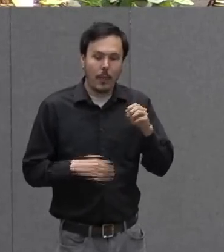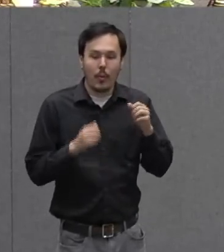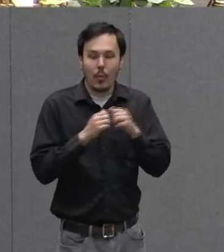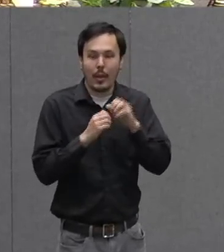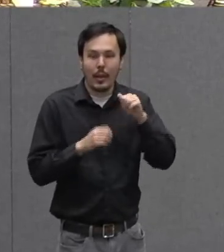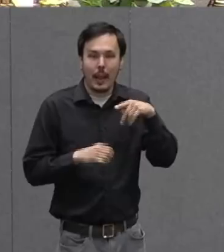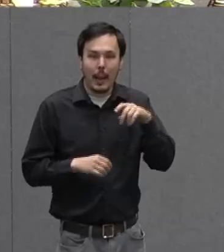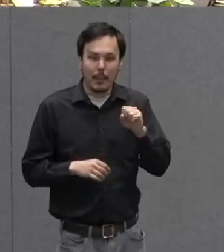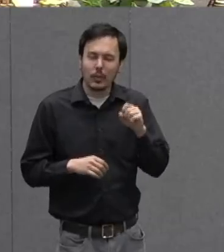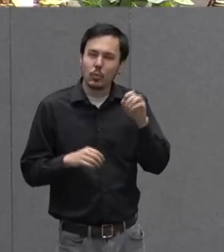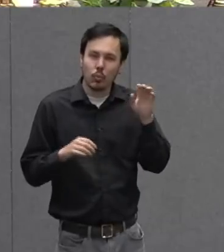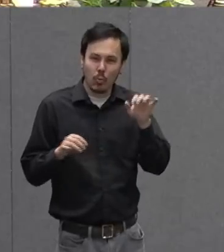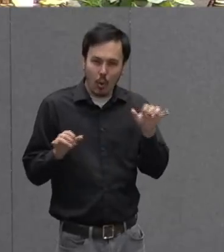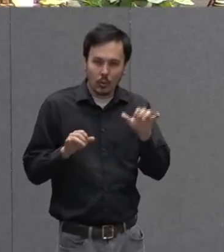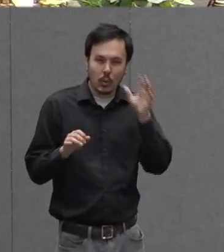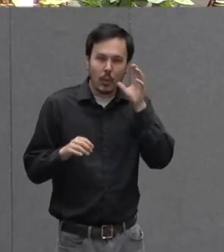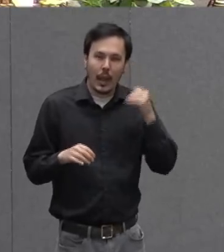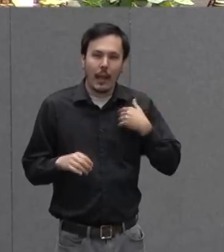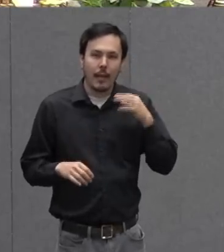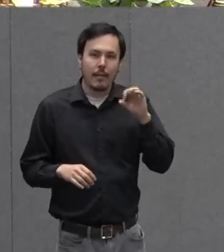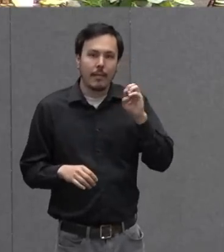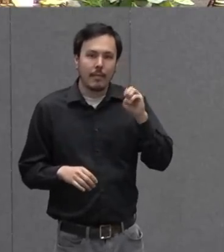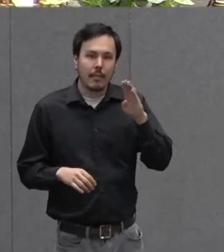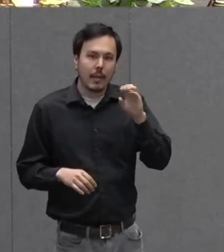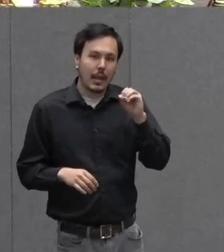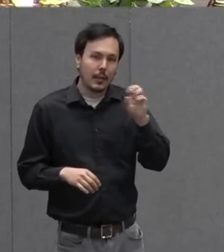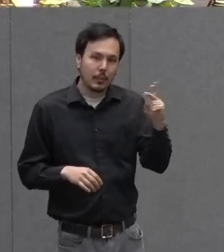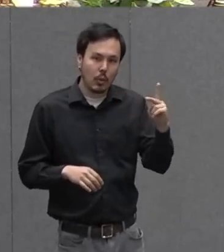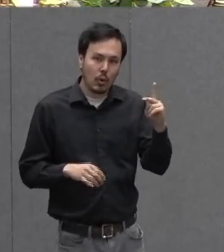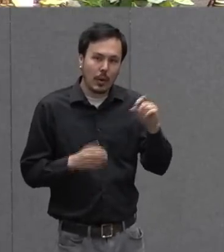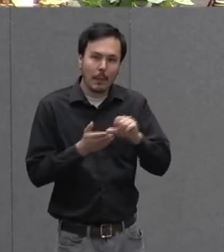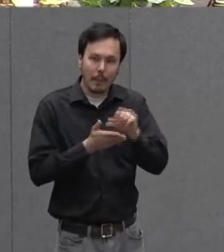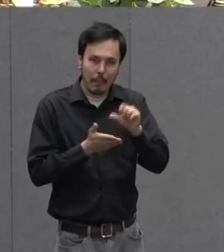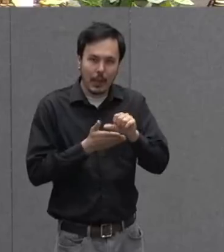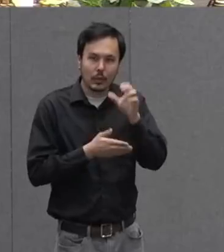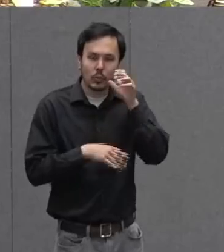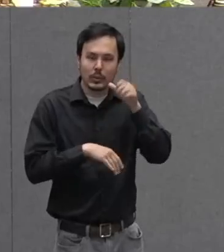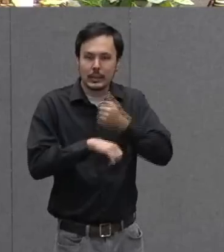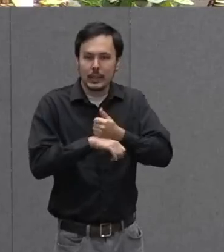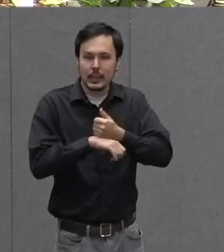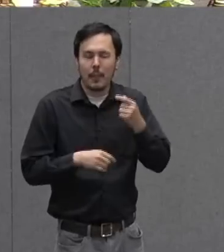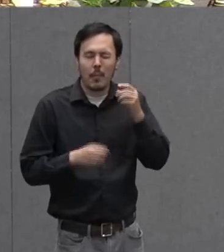which we will give you some information about on Monday and then you can have your parents,